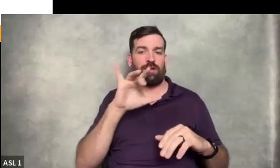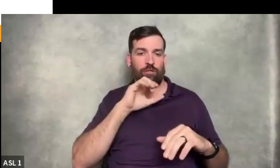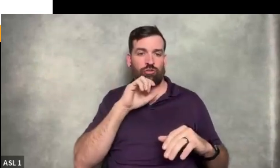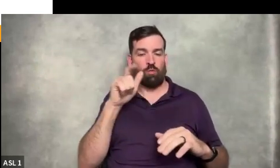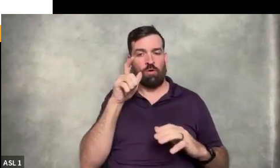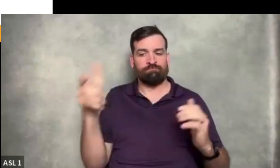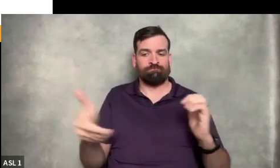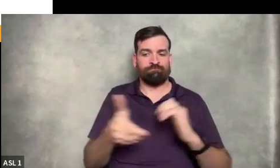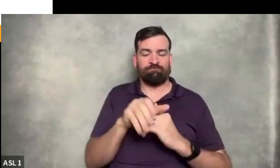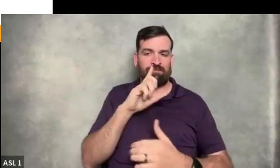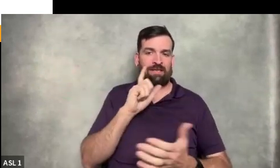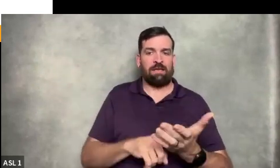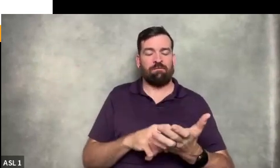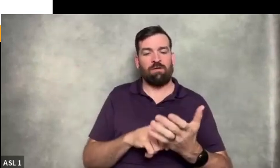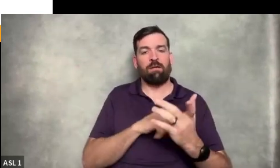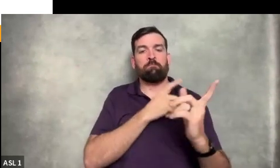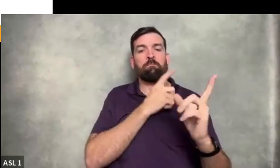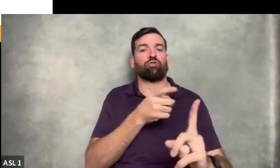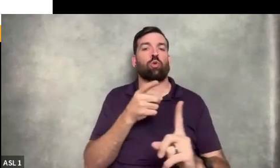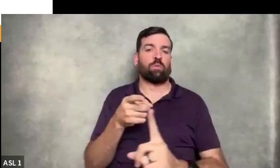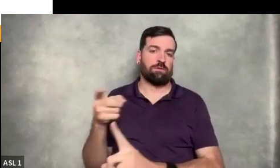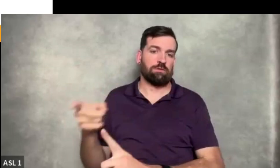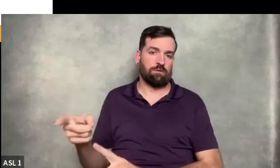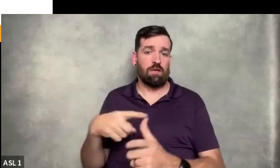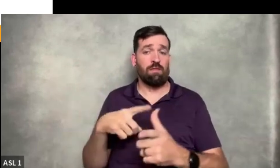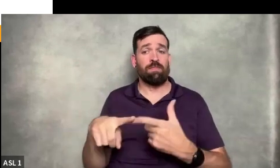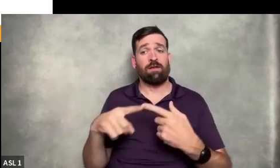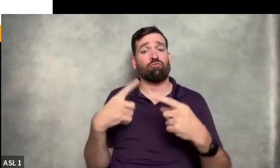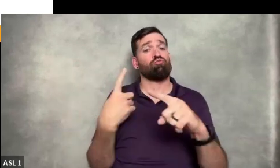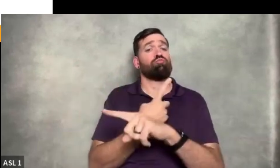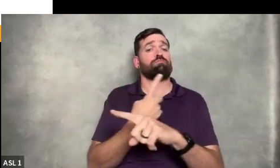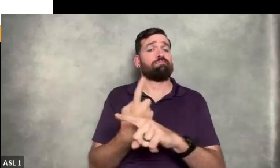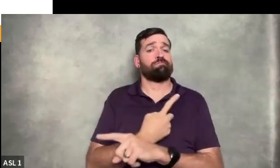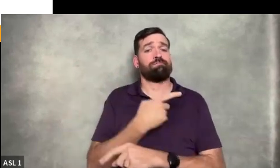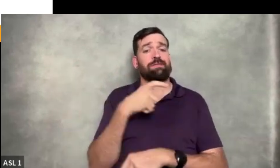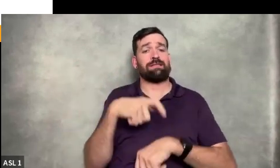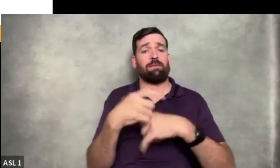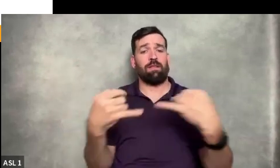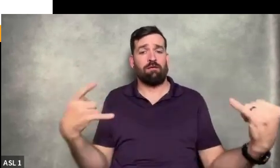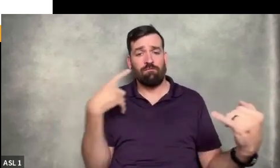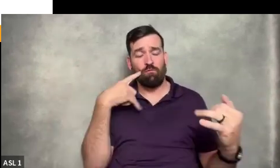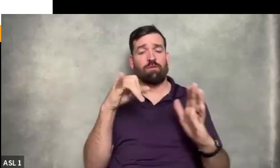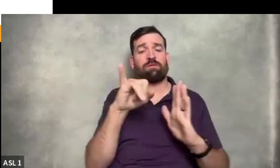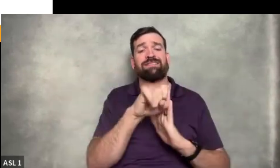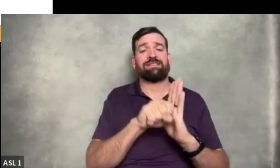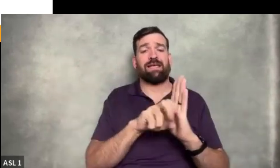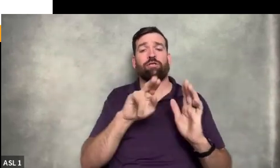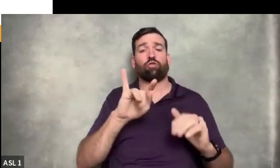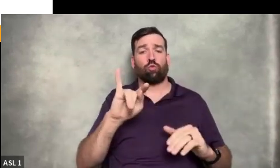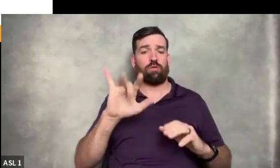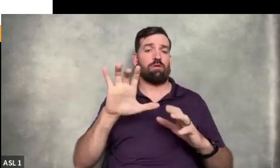progress milestones and a feasible timeline for the state unit on aging to come into compliance